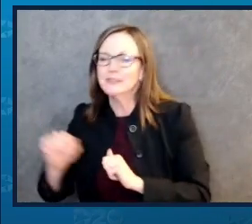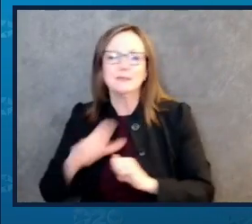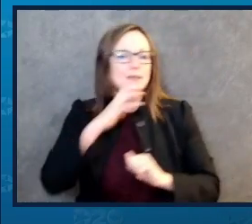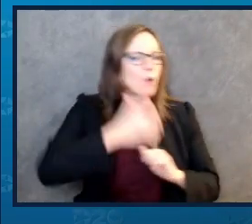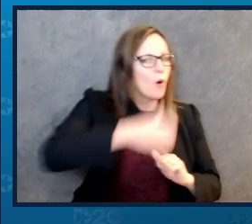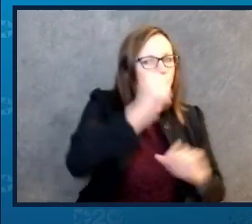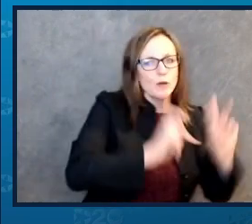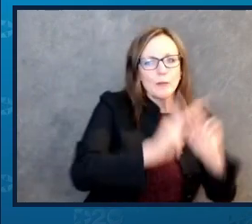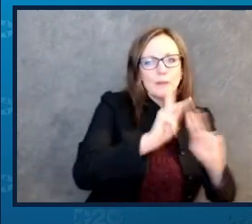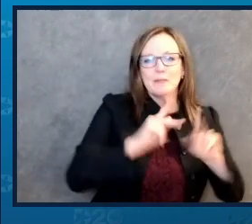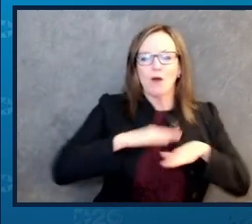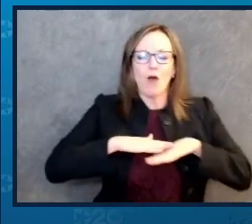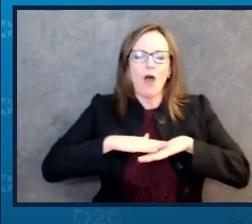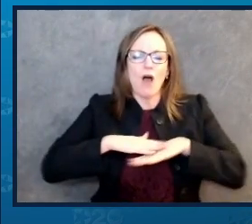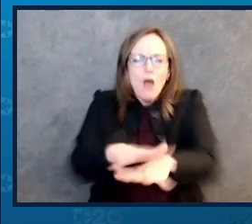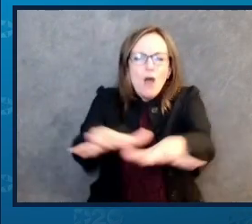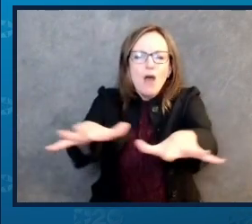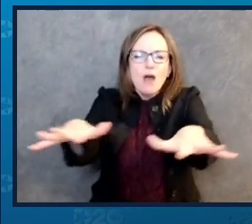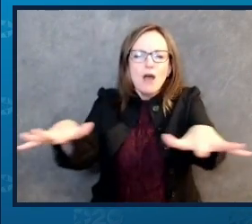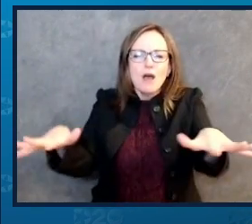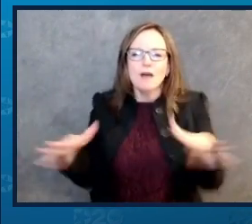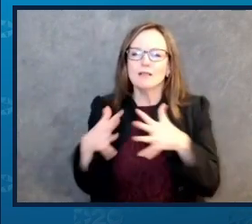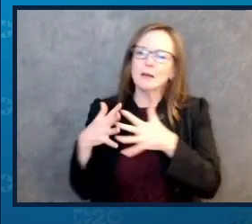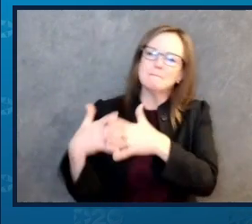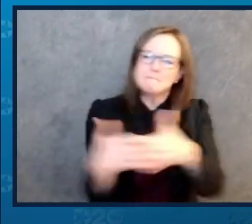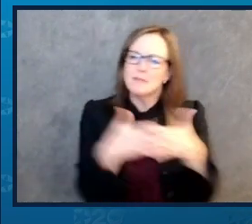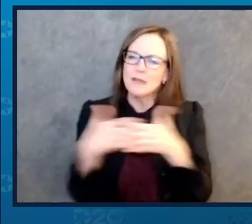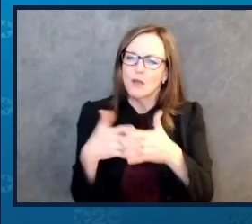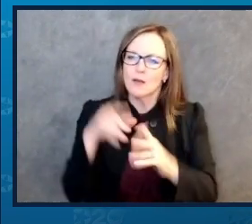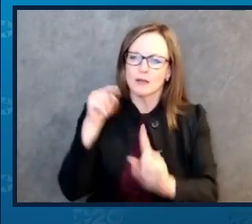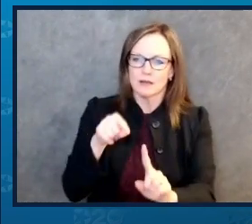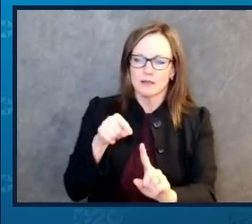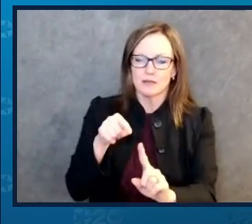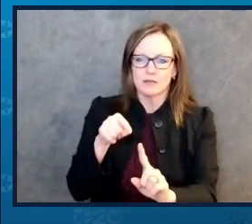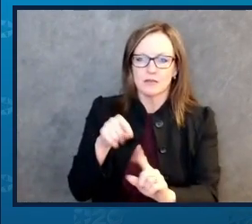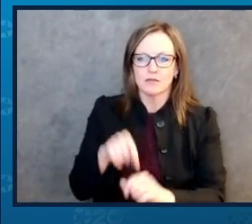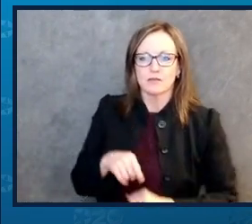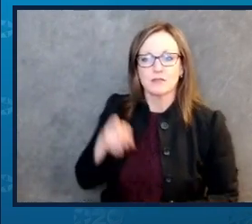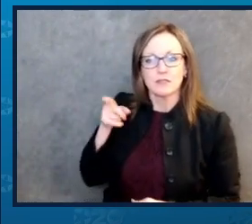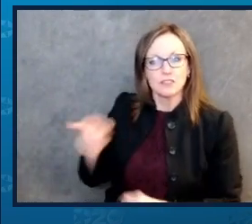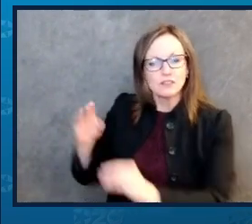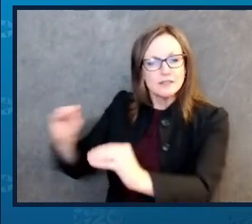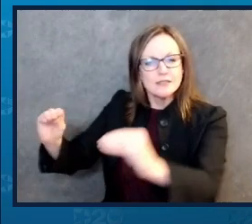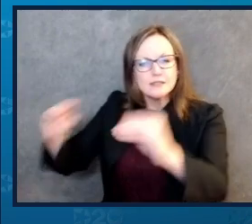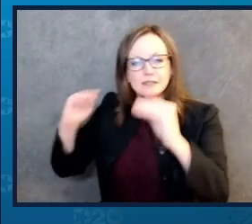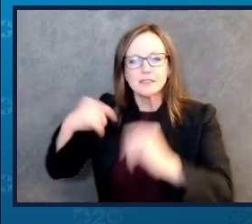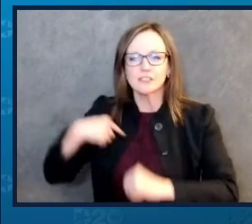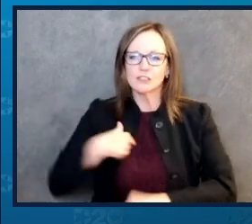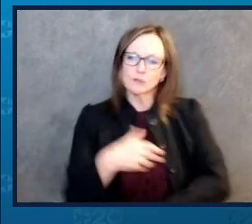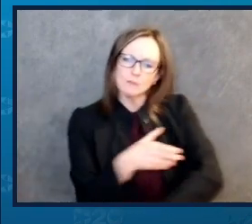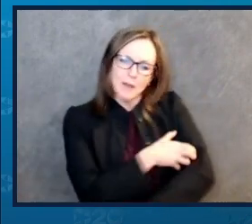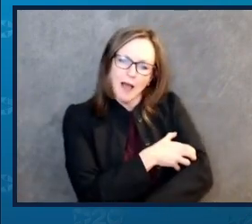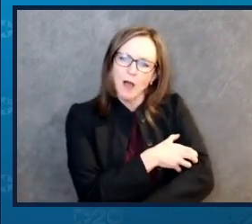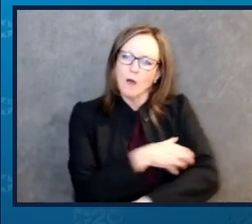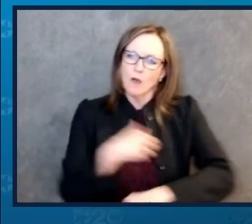IT IS ABOUT ALL OF US KNOWING OUR POWER IN EACH OF US TO LIFT PEOPLE UP, RIGHT? AND TO REMIND THEM.